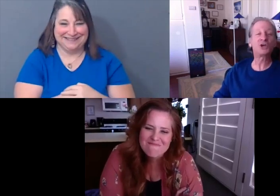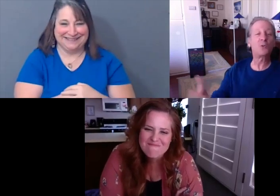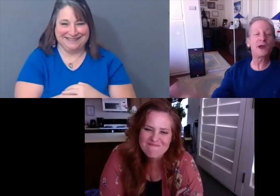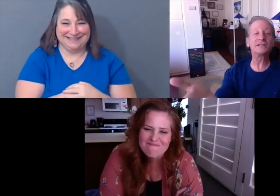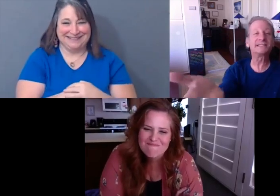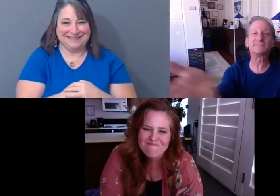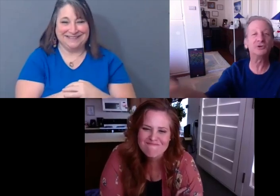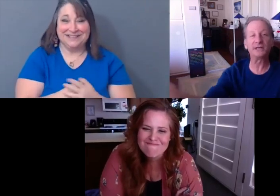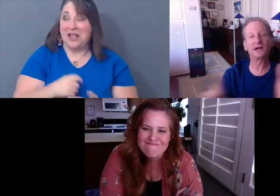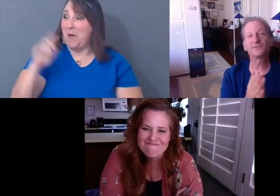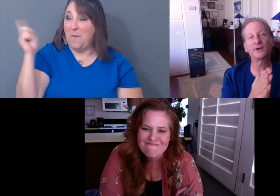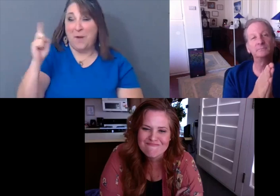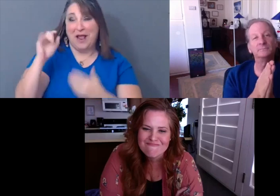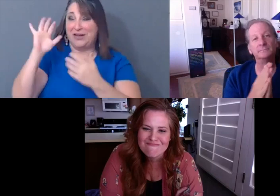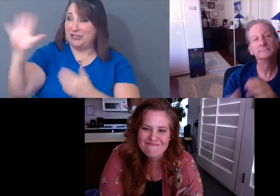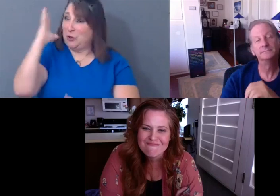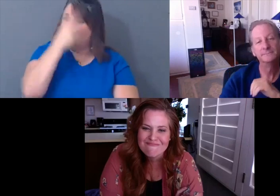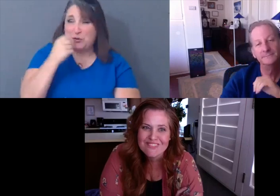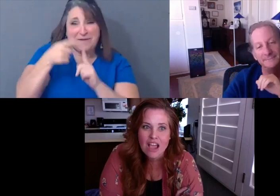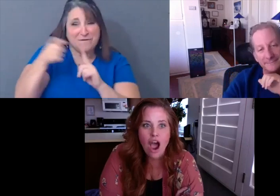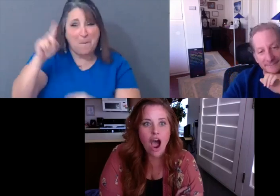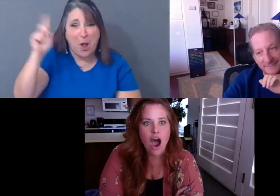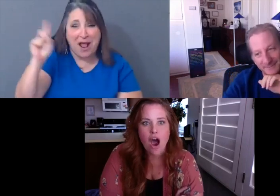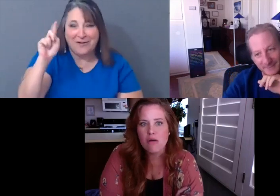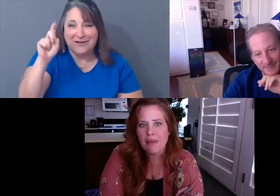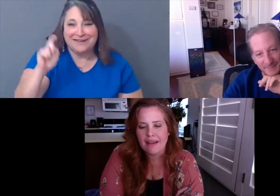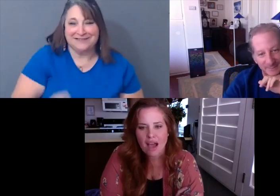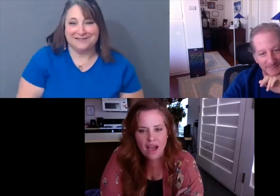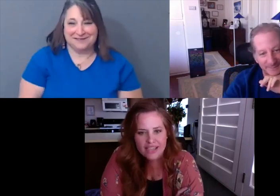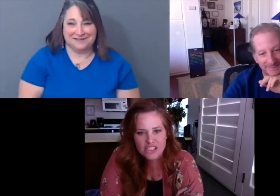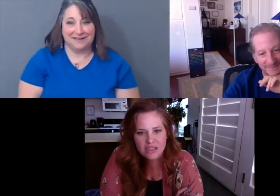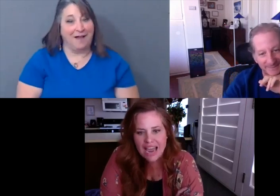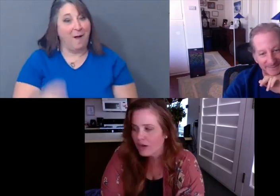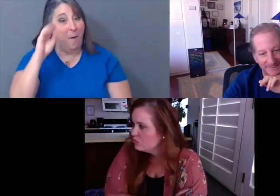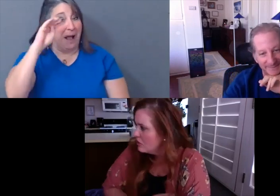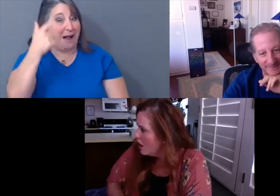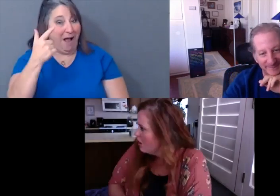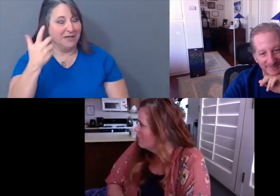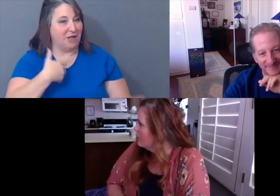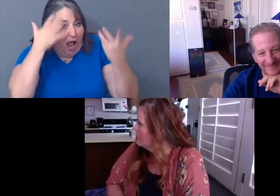So where does this beauty come from? Oh my gosh, I don't know.